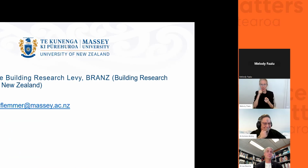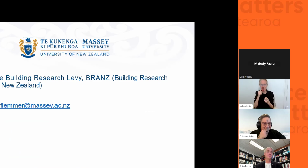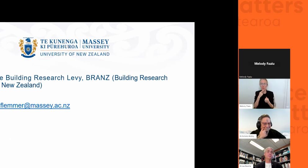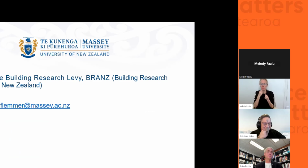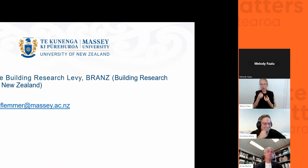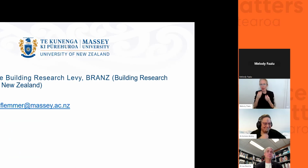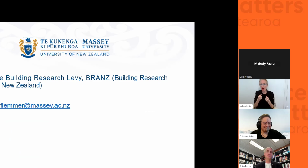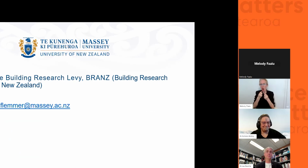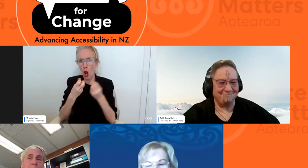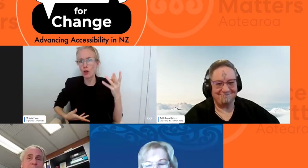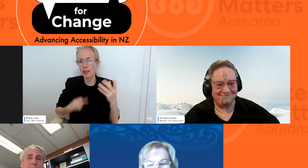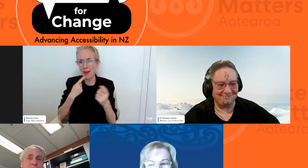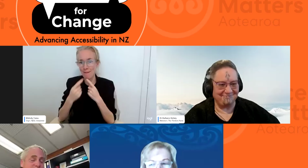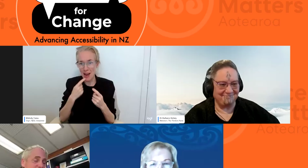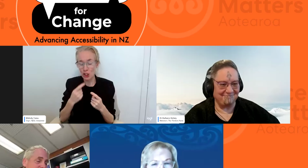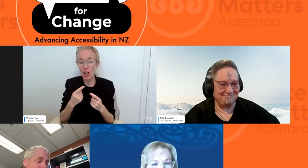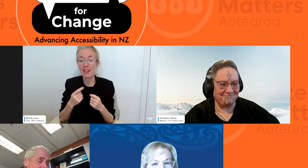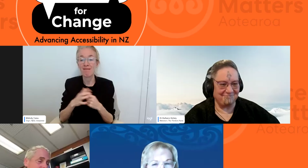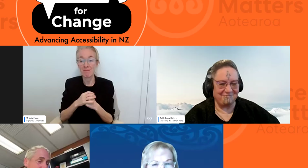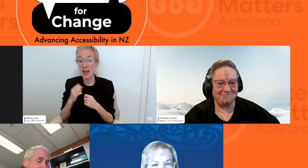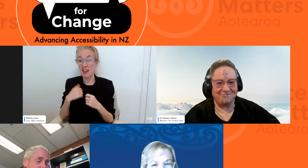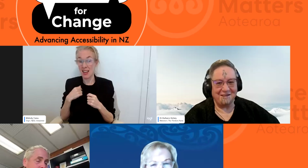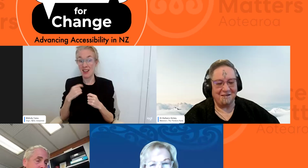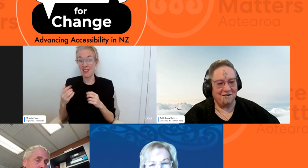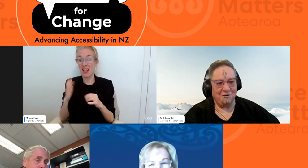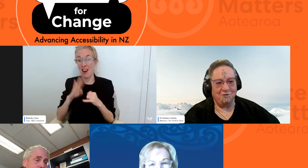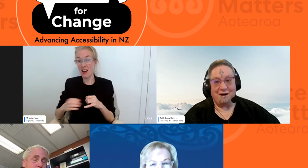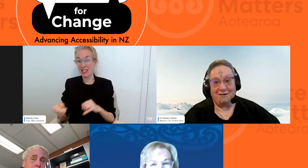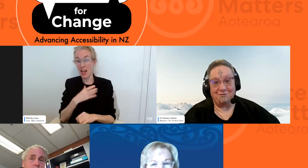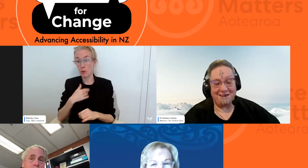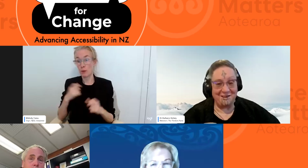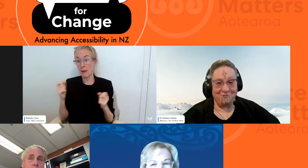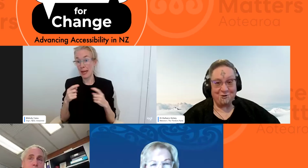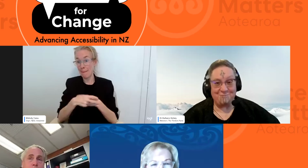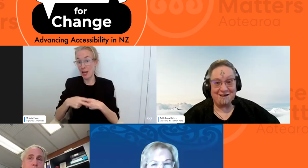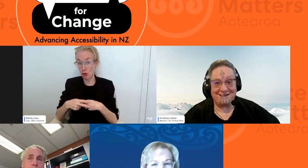but yeah, so that's what we're doing. Wow, thank you very much,